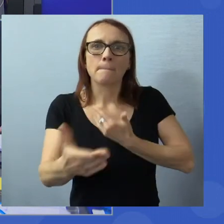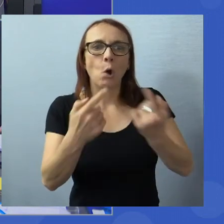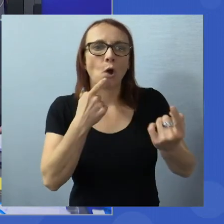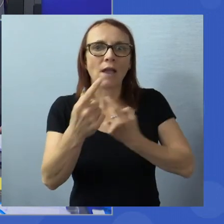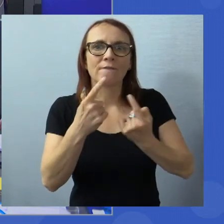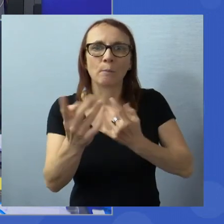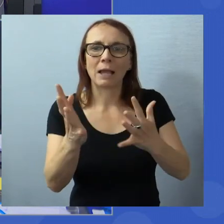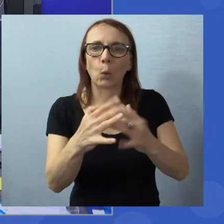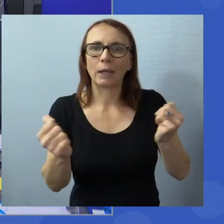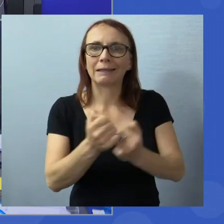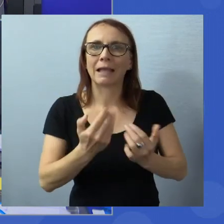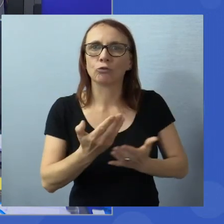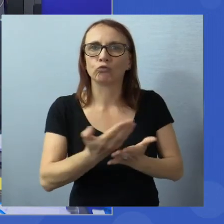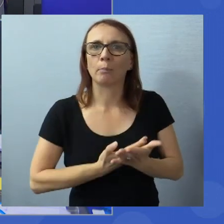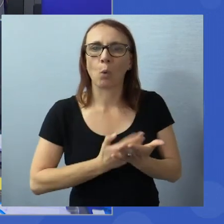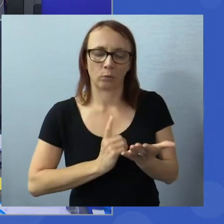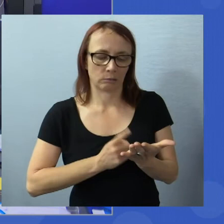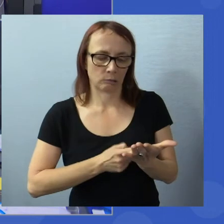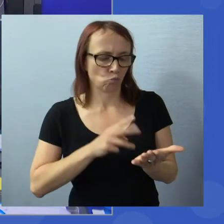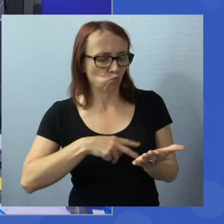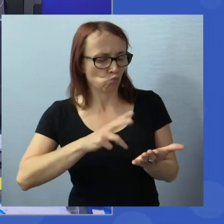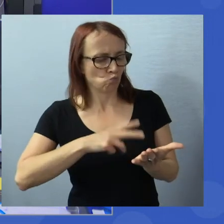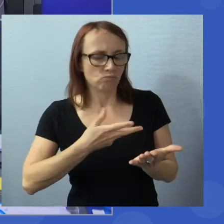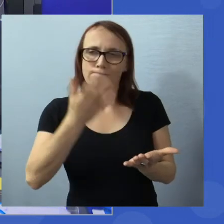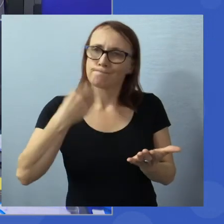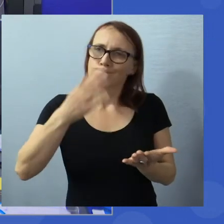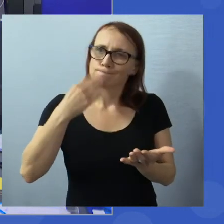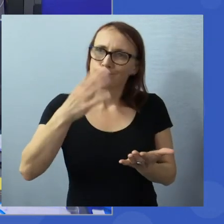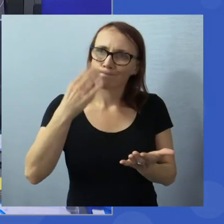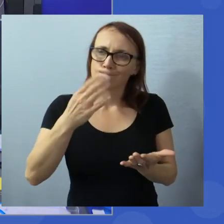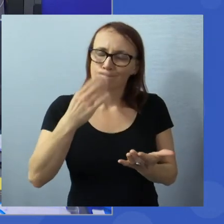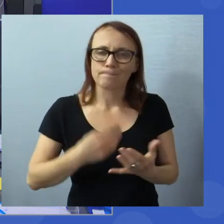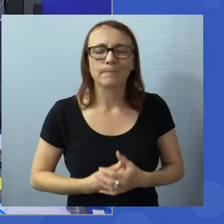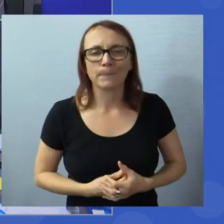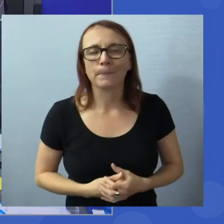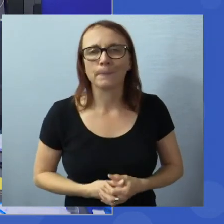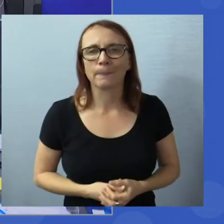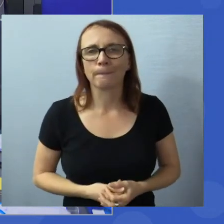reports that you'll be able to look at and reflect as we move forwards and I